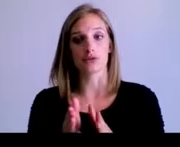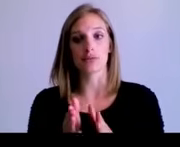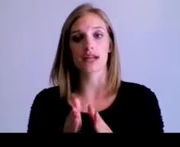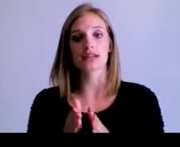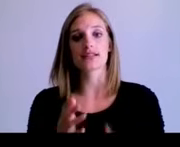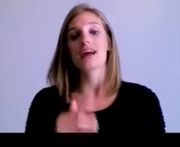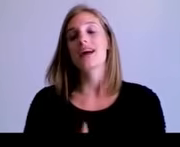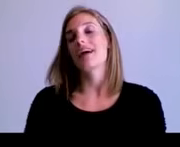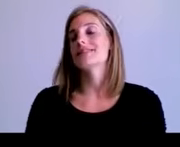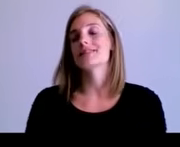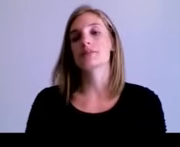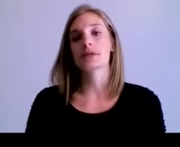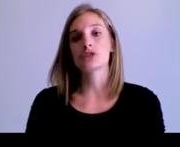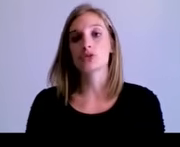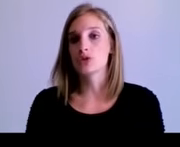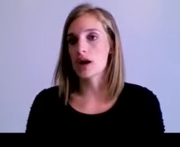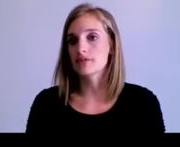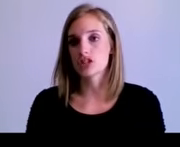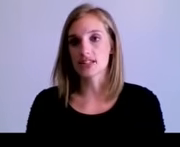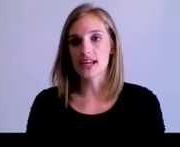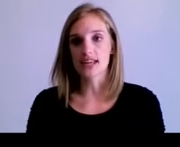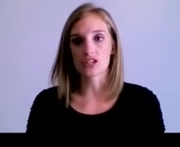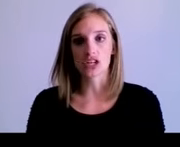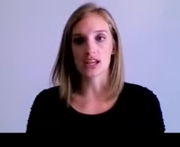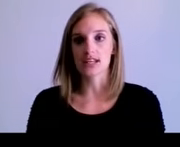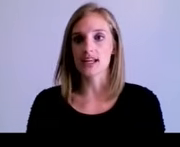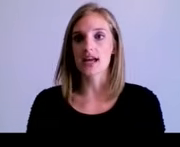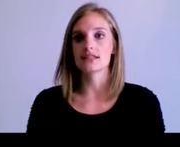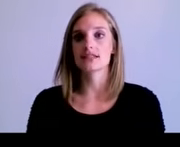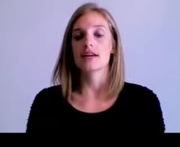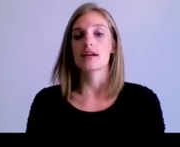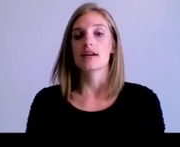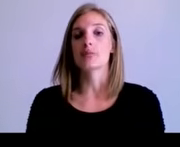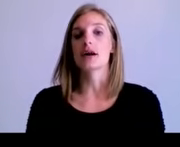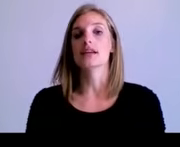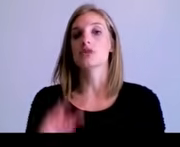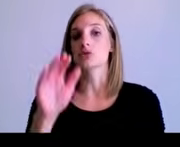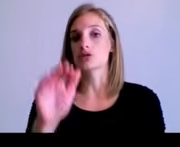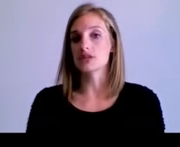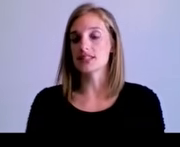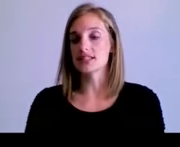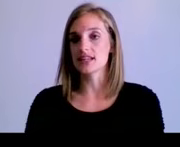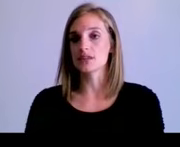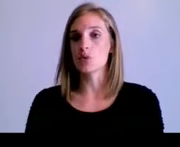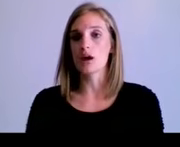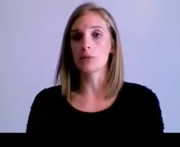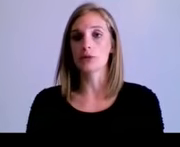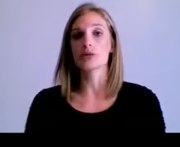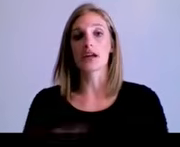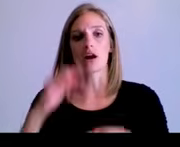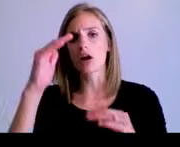those blanks and then sometimes you do just have to take an educated guess. But those 3 Cs will help you they are all